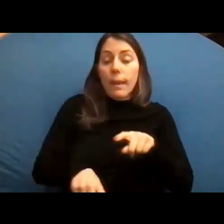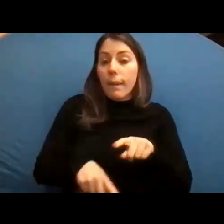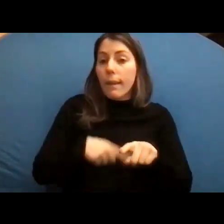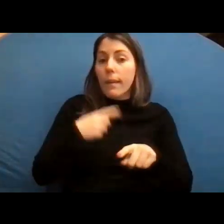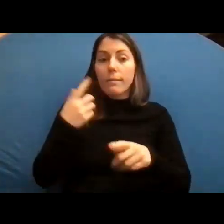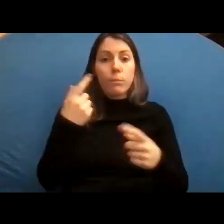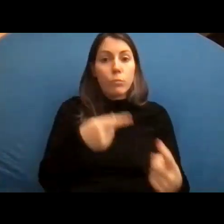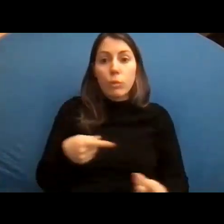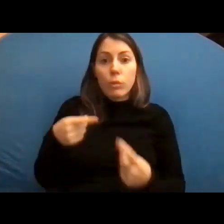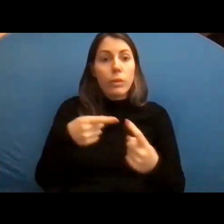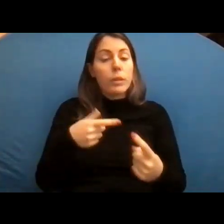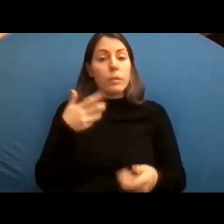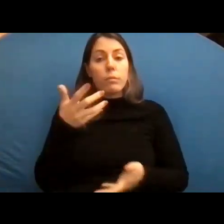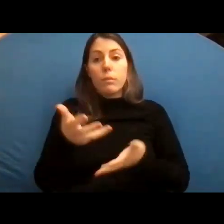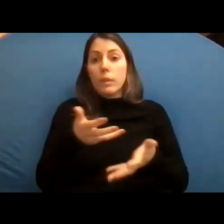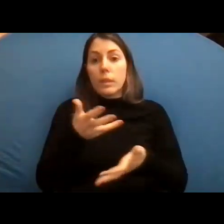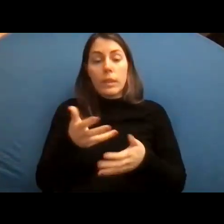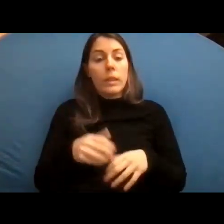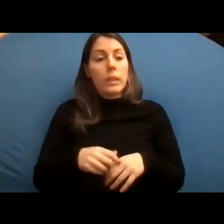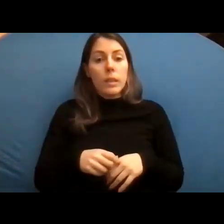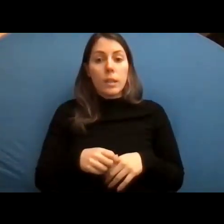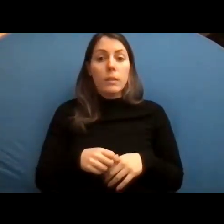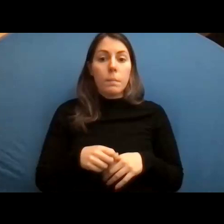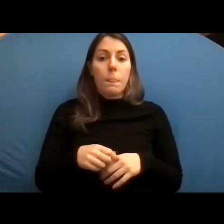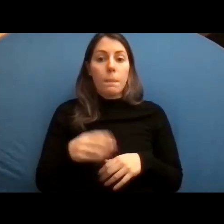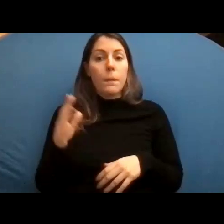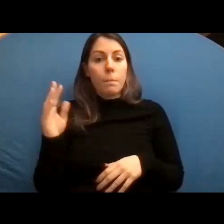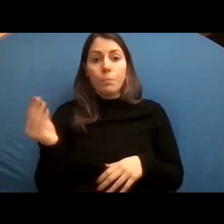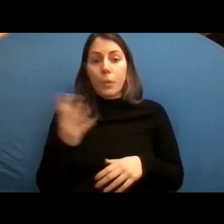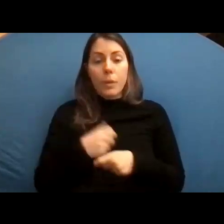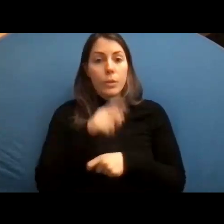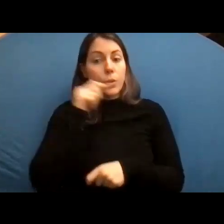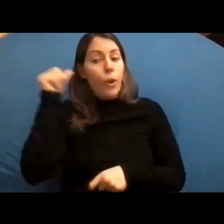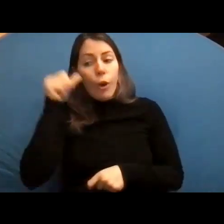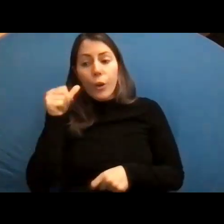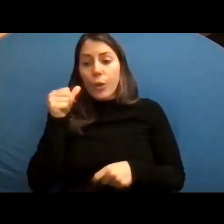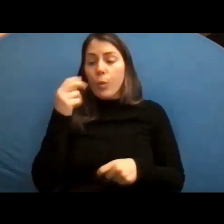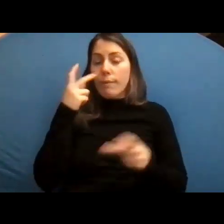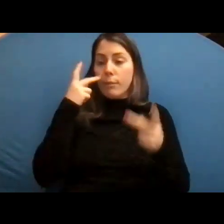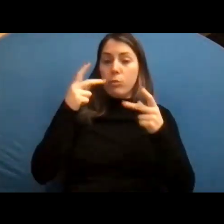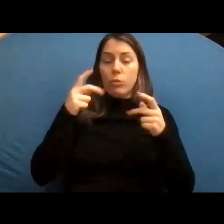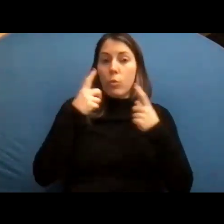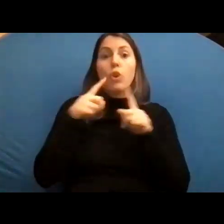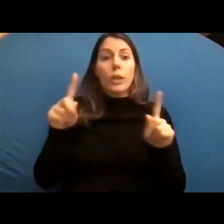the audience that everyone is able to see and properly pin the